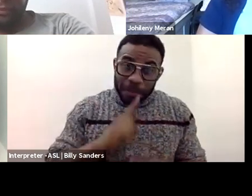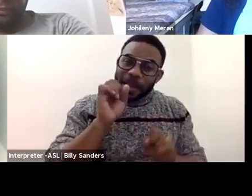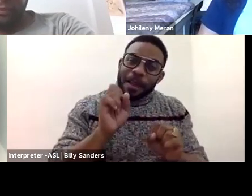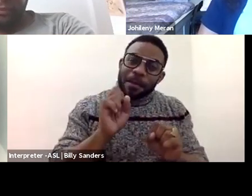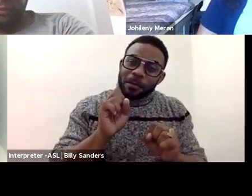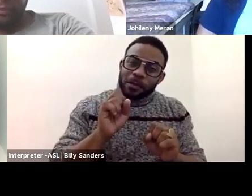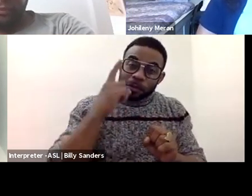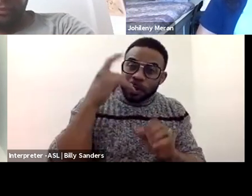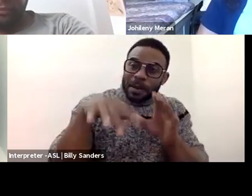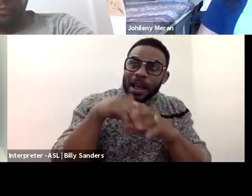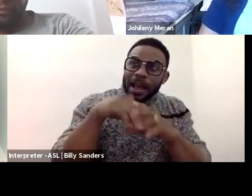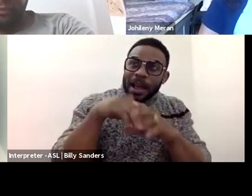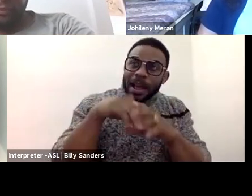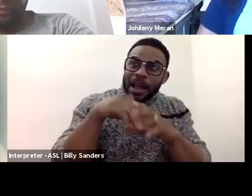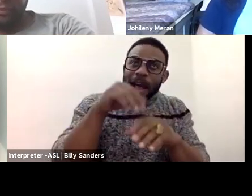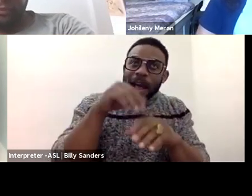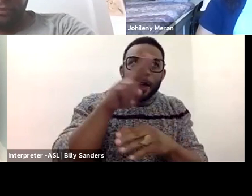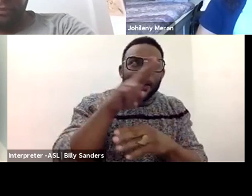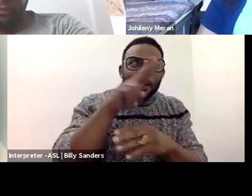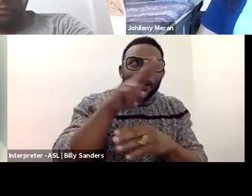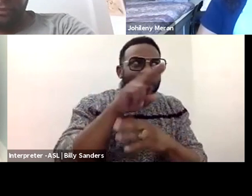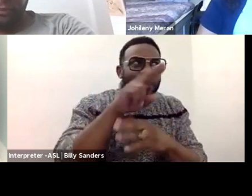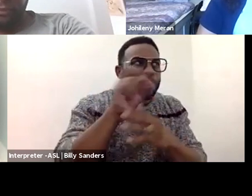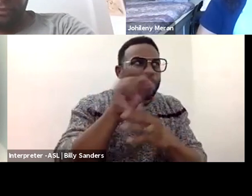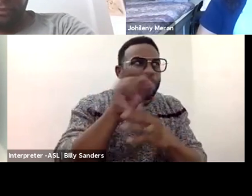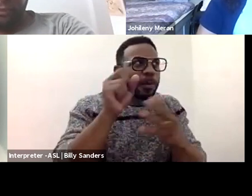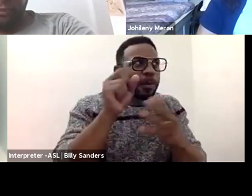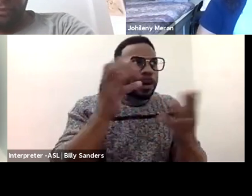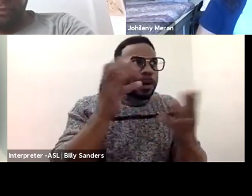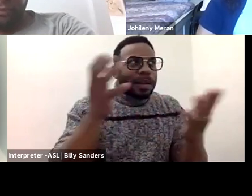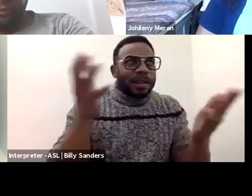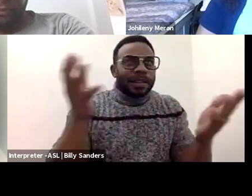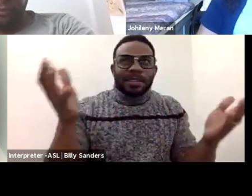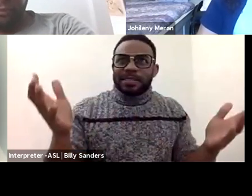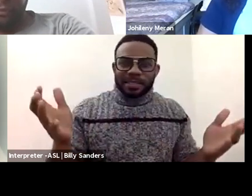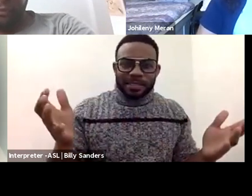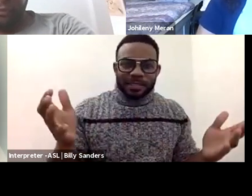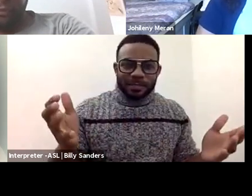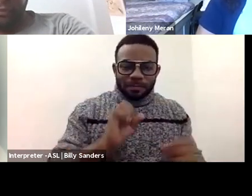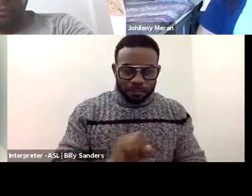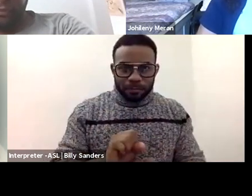outside of the US. I really have to laugh a little bit about what D'Arcee was saying.